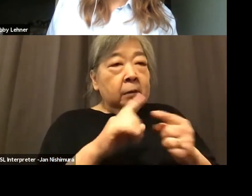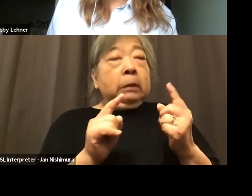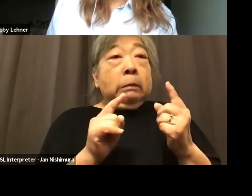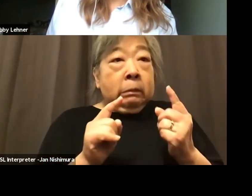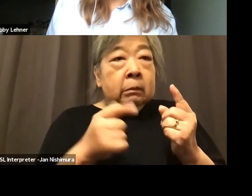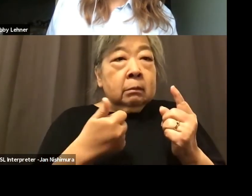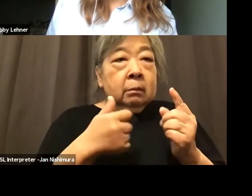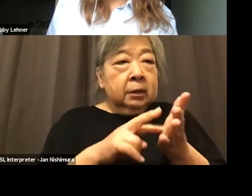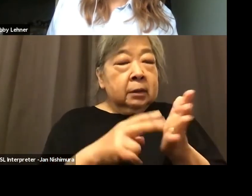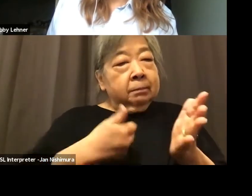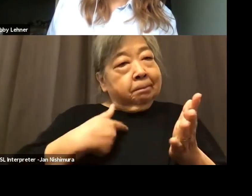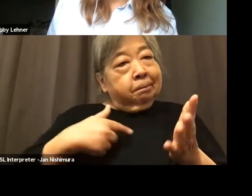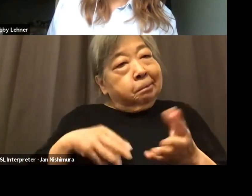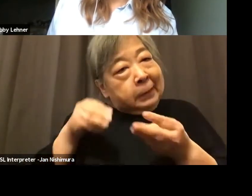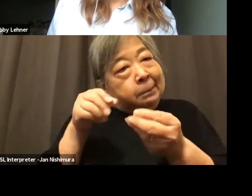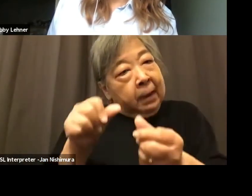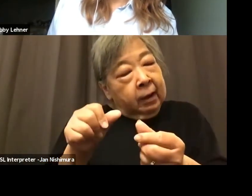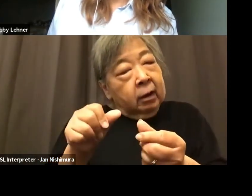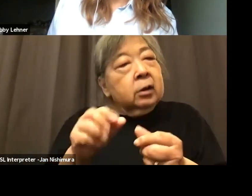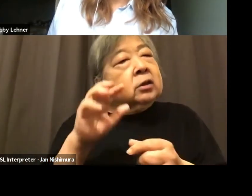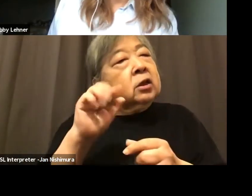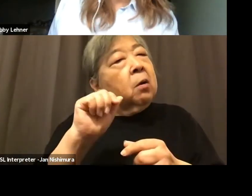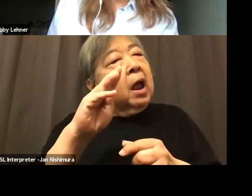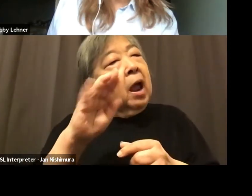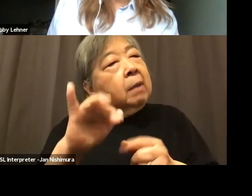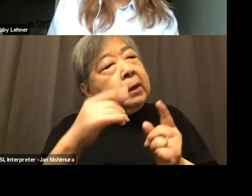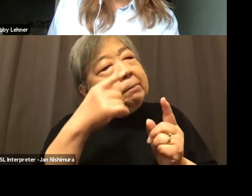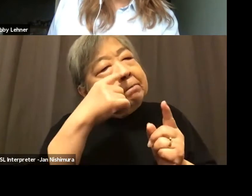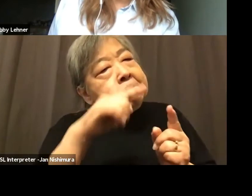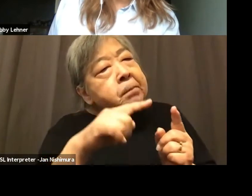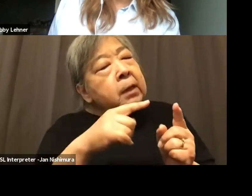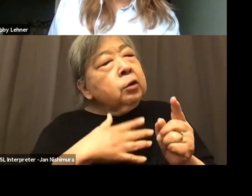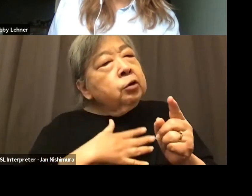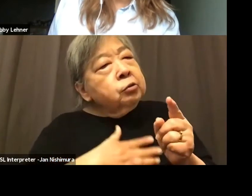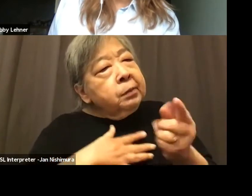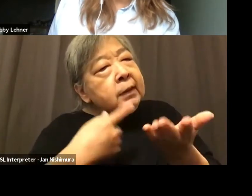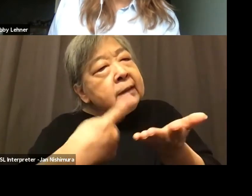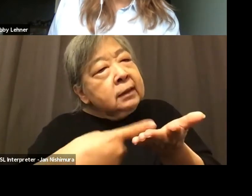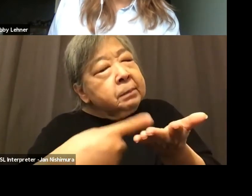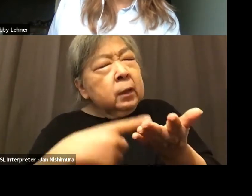Abby, maybe you could broadly share what was it like getting accommodations on your program?